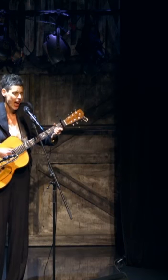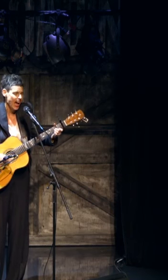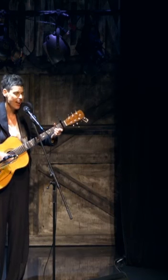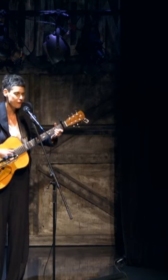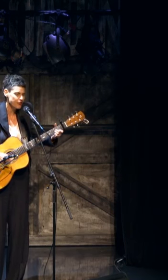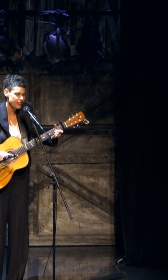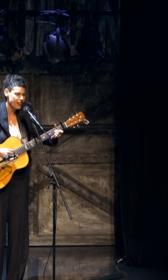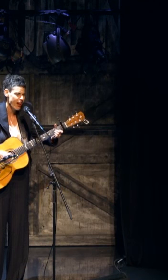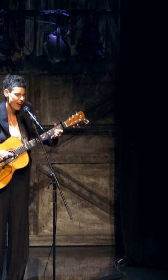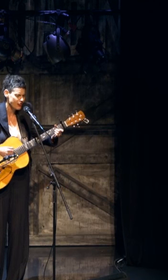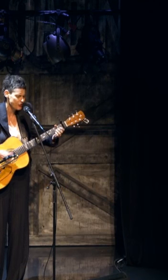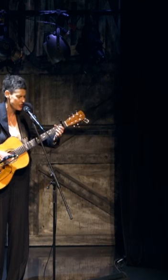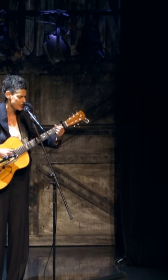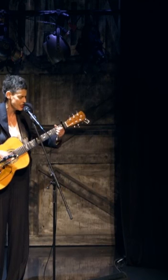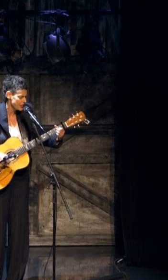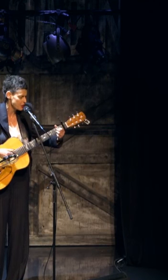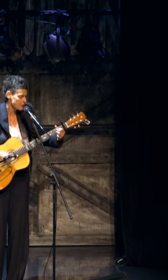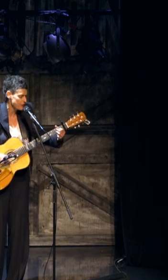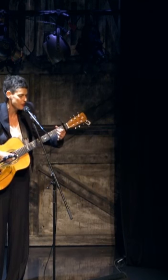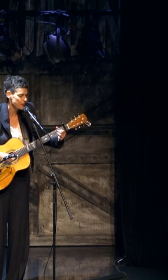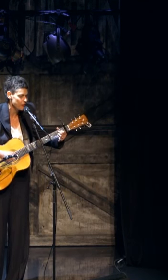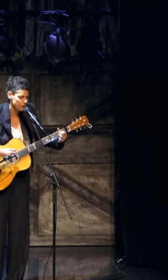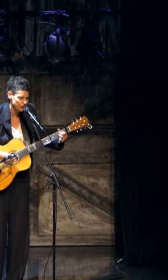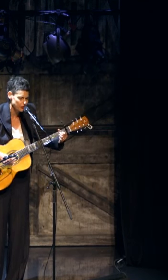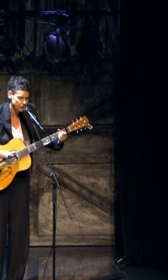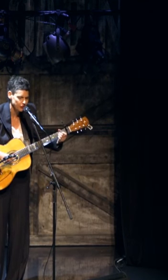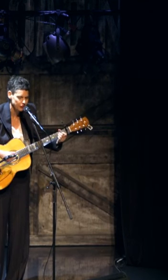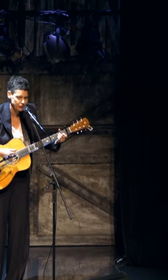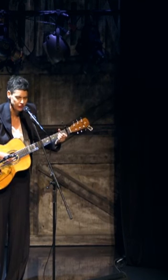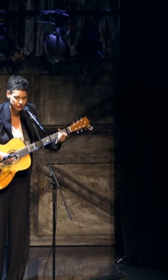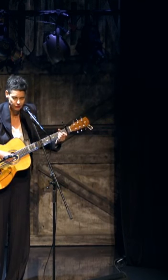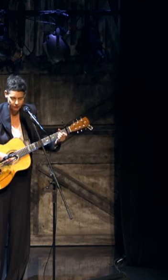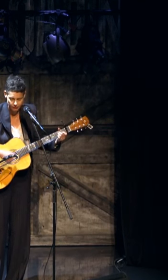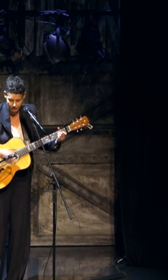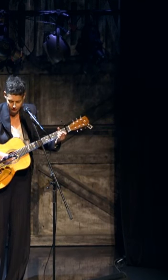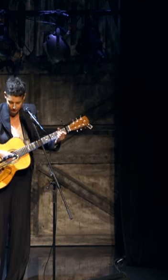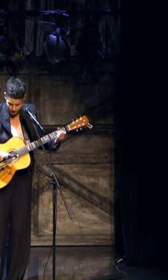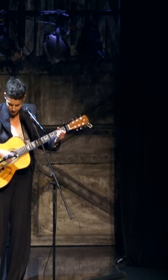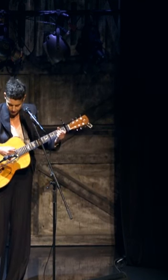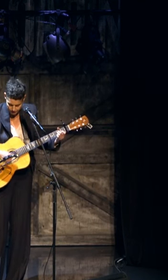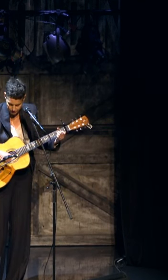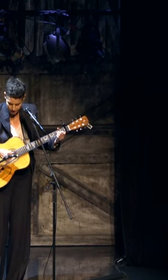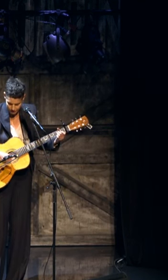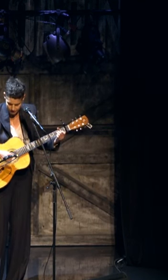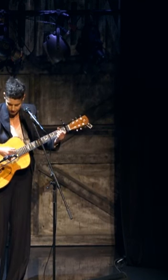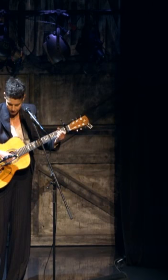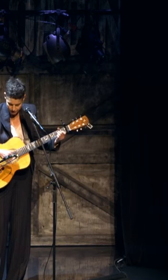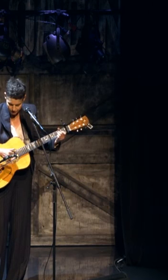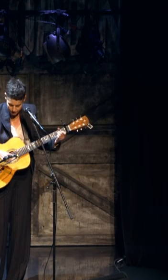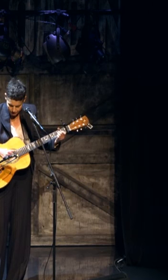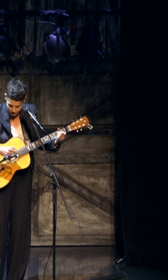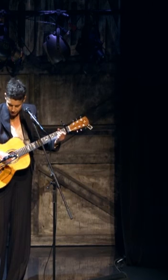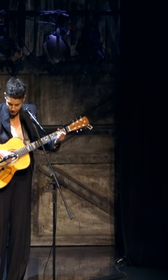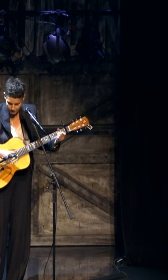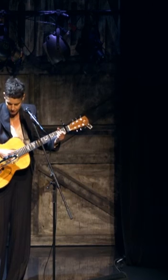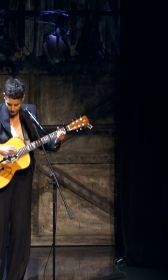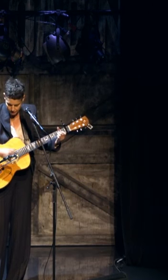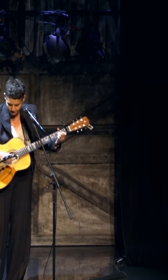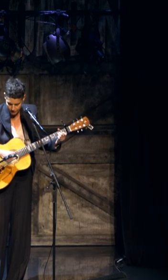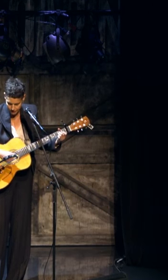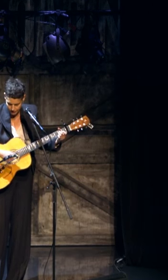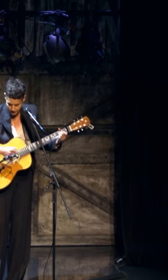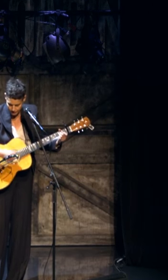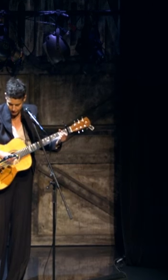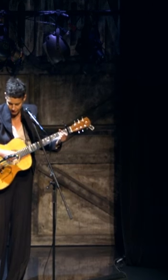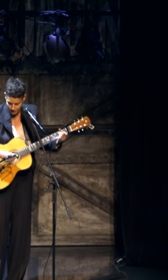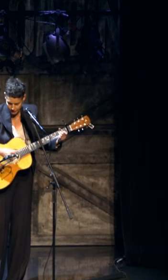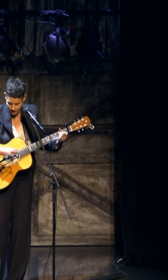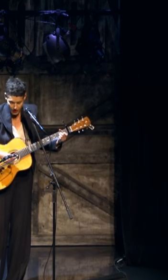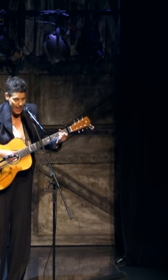# I've been hungry since before the dawn